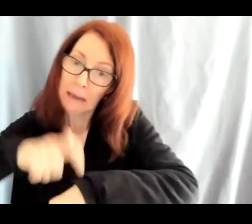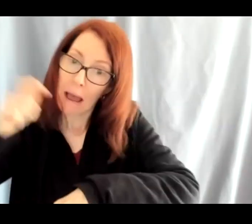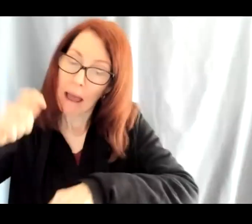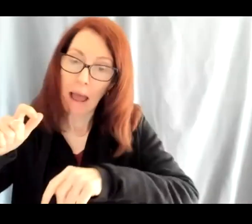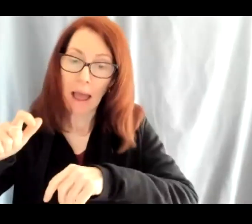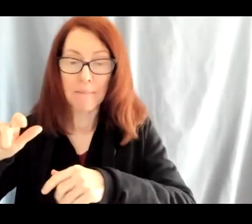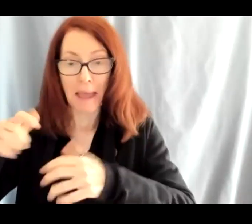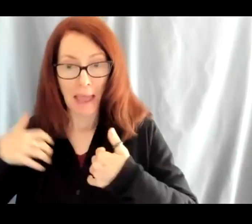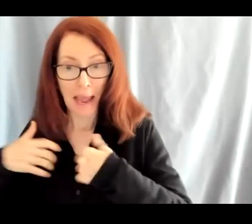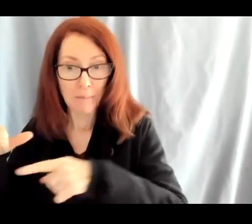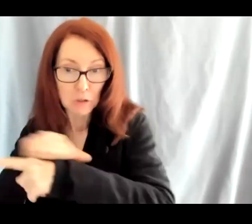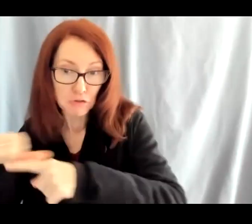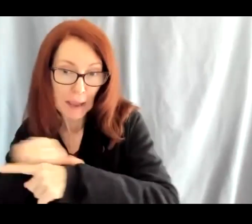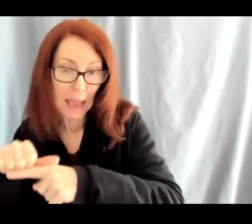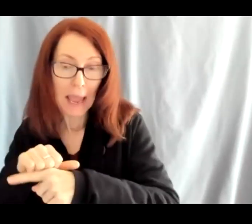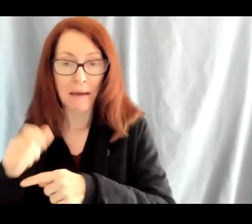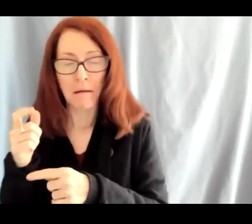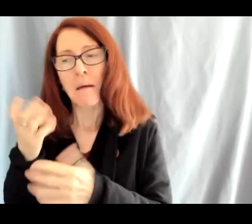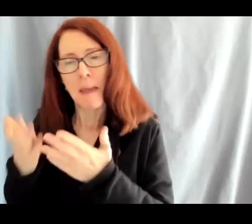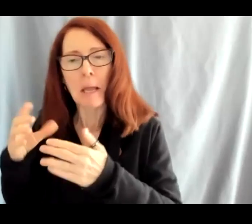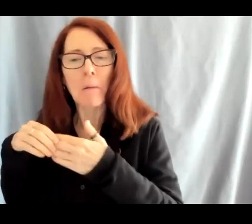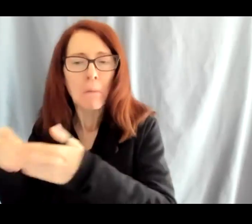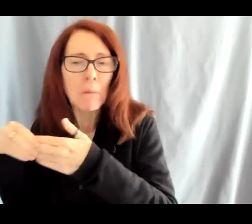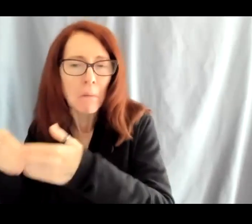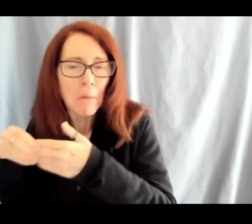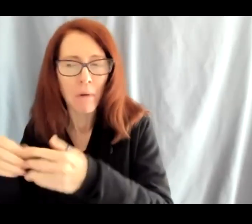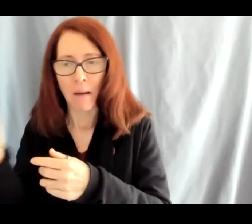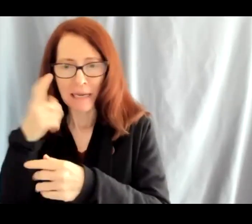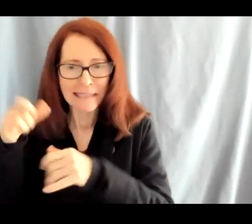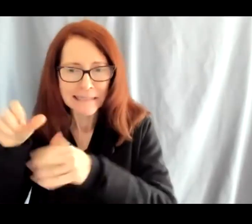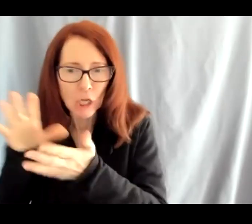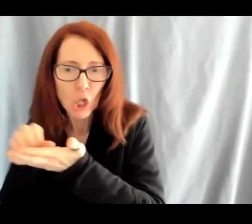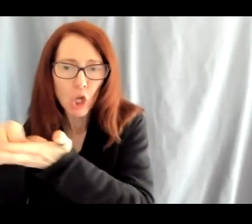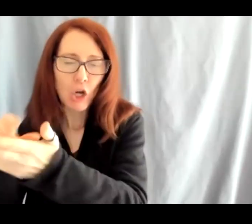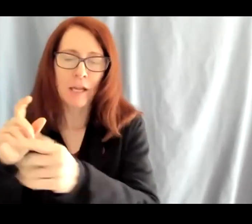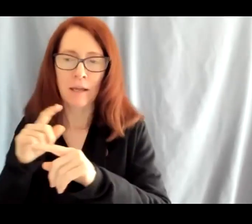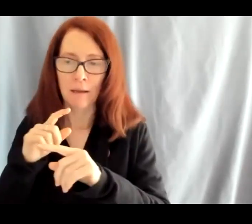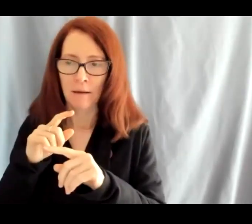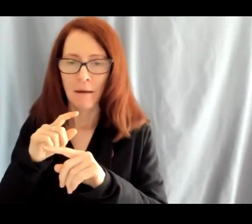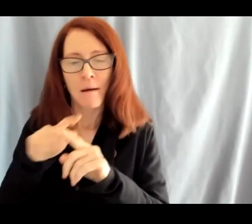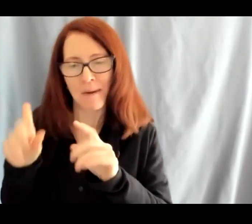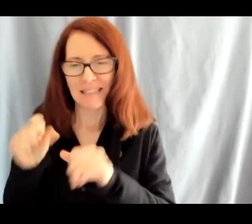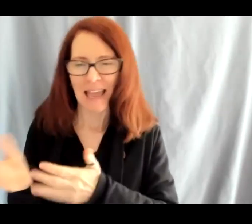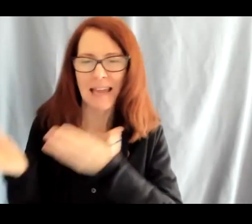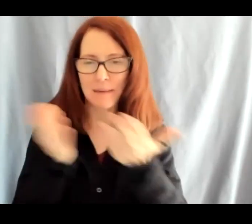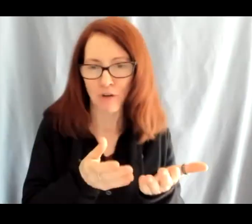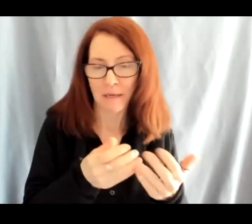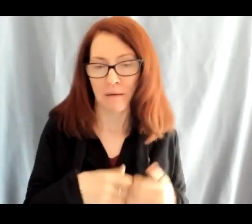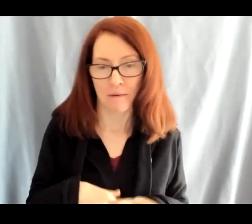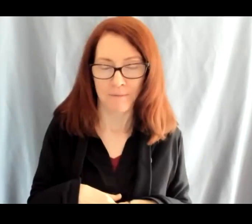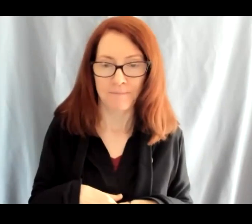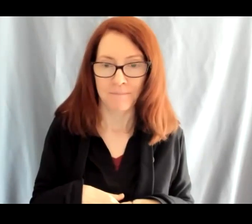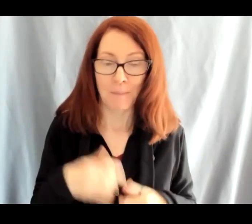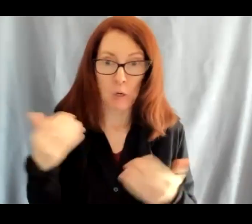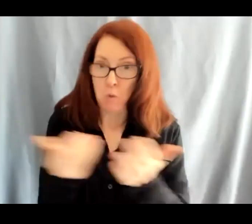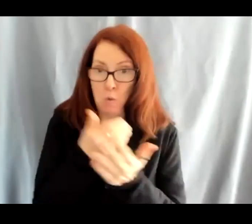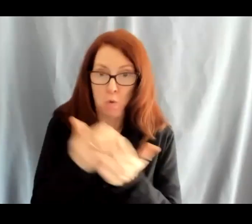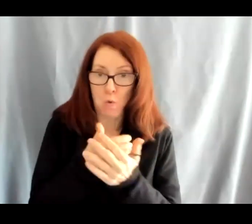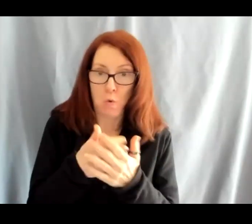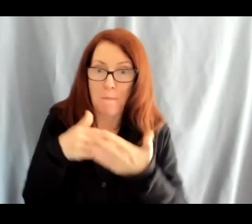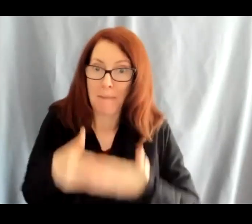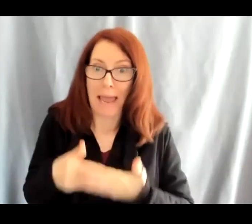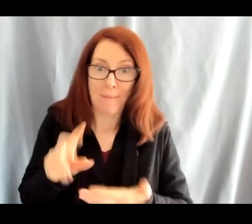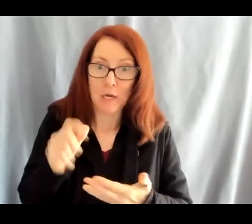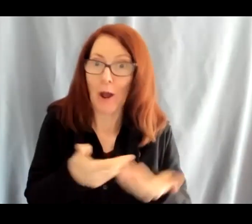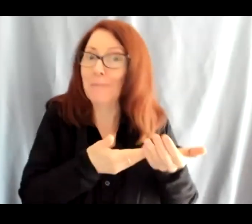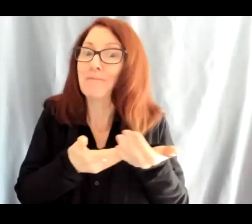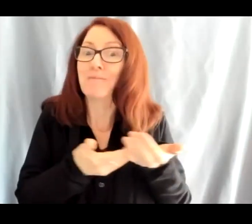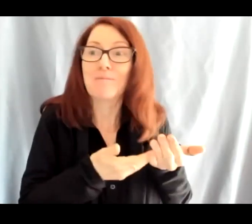still learning but you know you wouldn't you probably would not be able to you know get a brand new